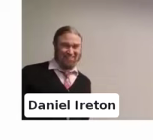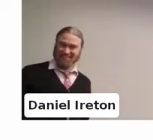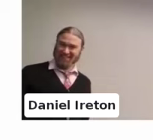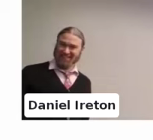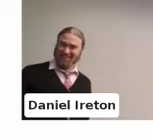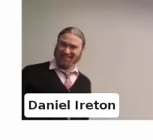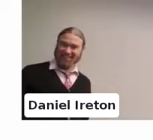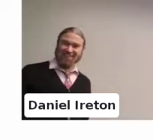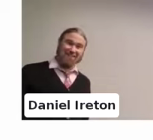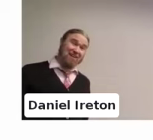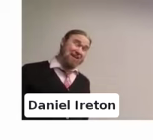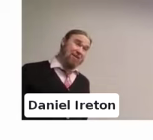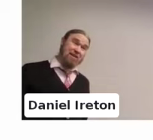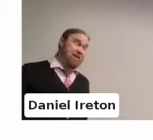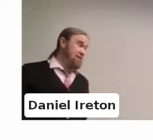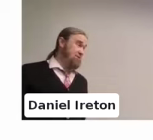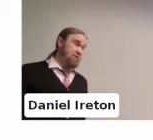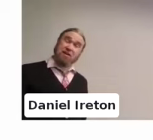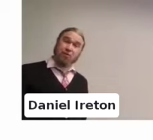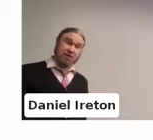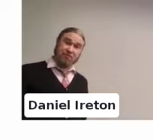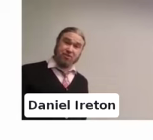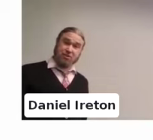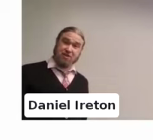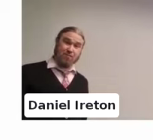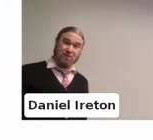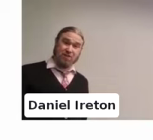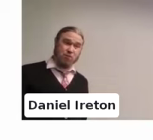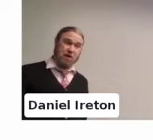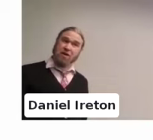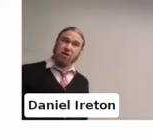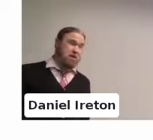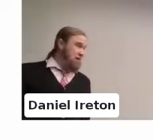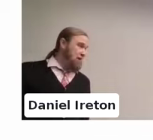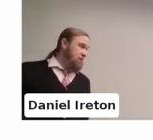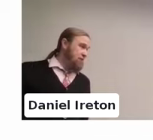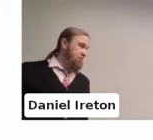Just wondering about people's ideas, if that sounds like a good idea to put in chat Daniel: We can bring our stuff, just let us know.